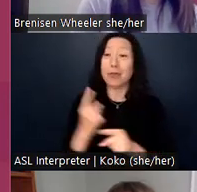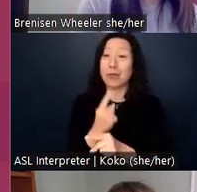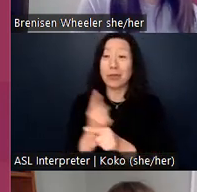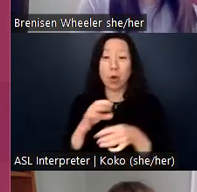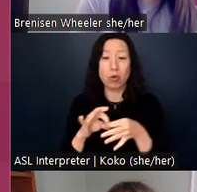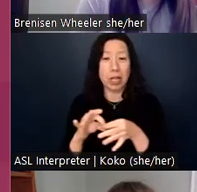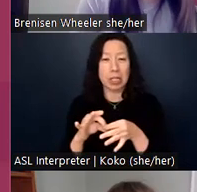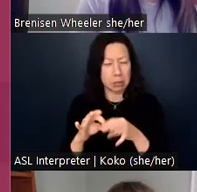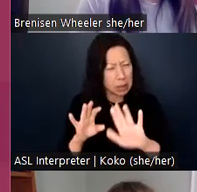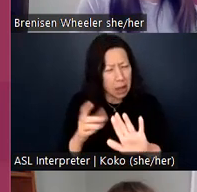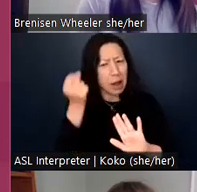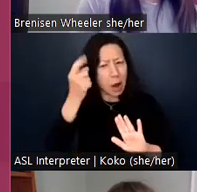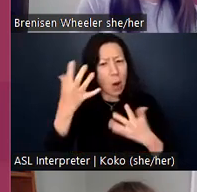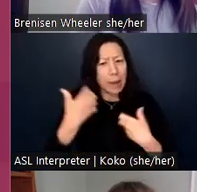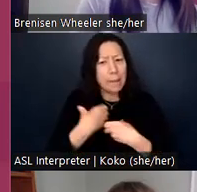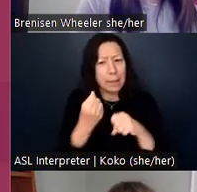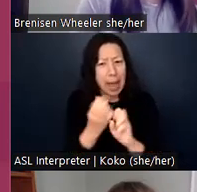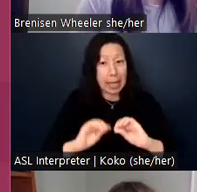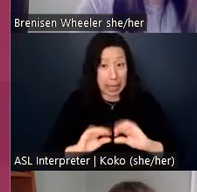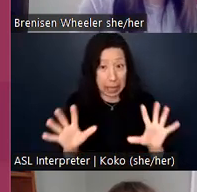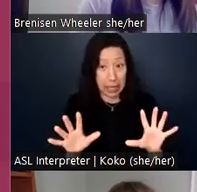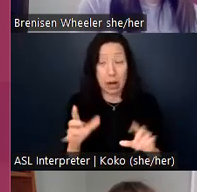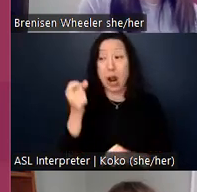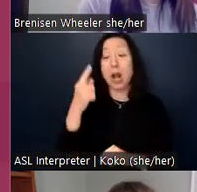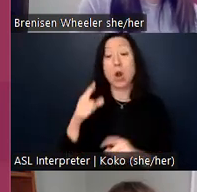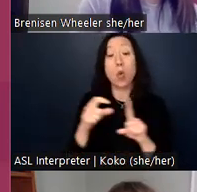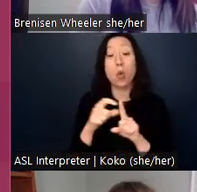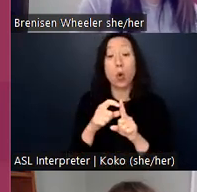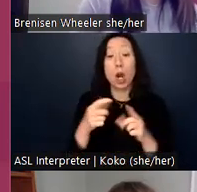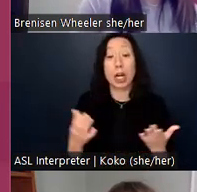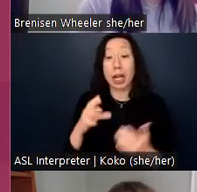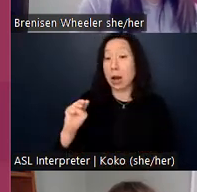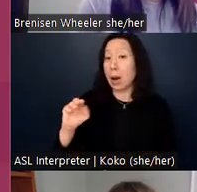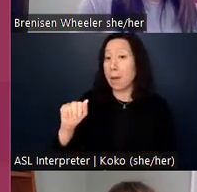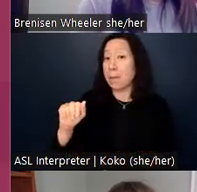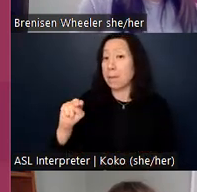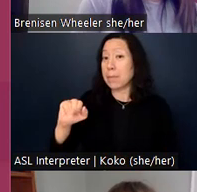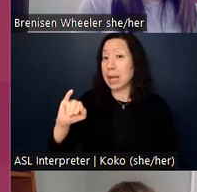clear, too, is the word manipulative. 12:31:12 Here is really important. I think